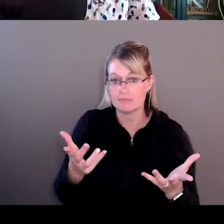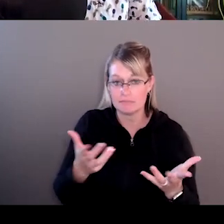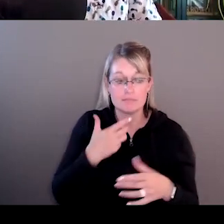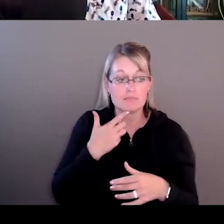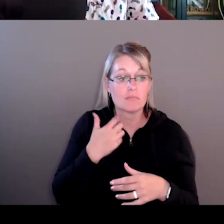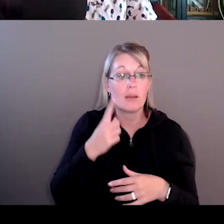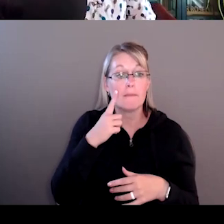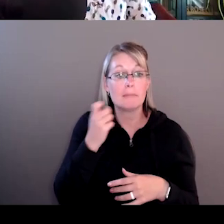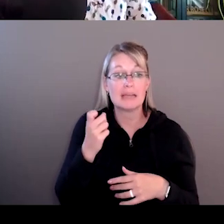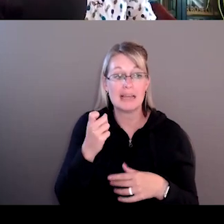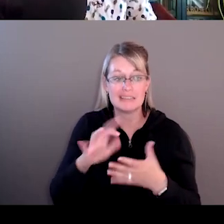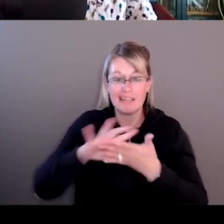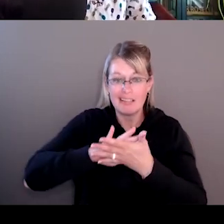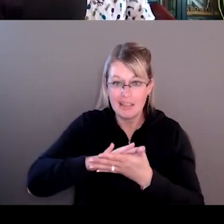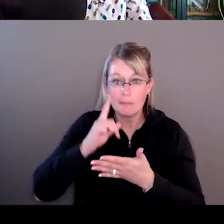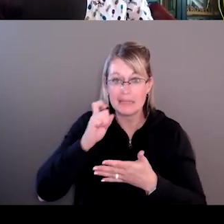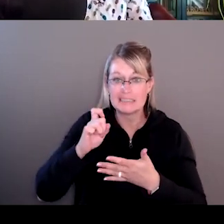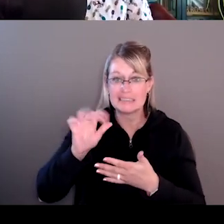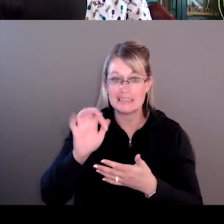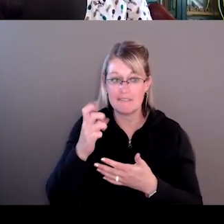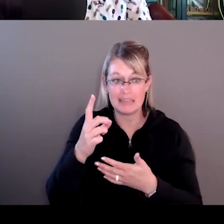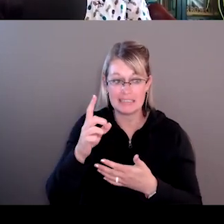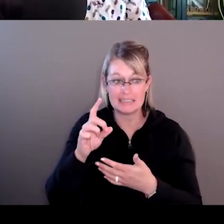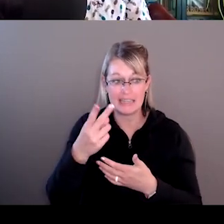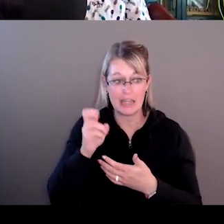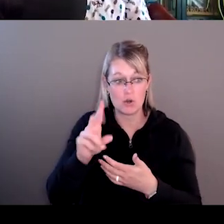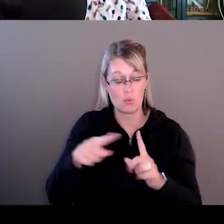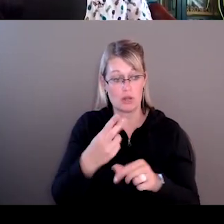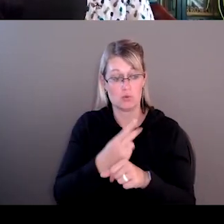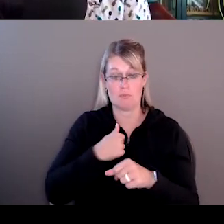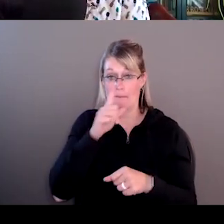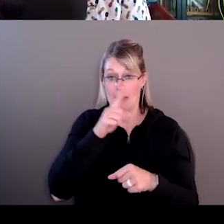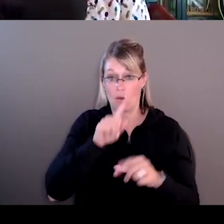partially obscured by the fixed header, when I use my mouse to select a password is visible, I